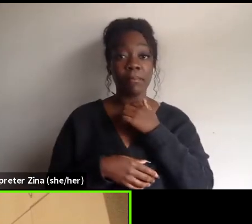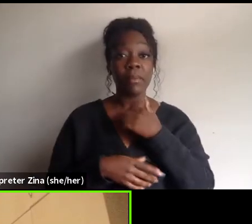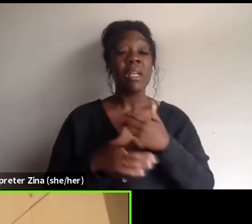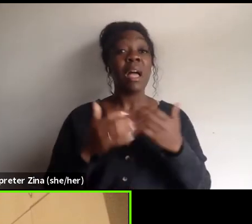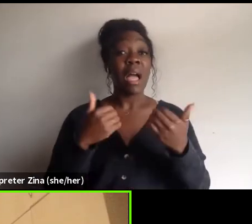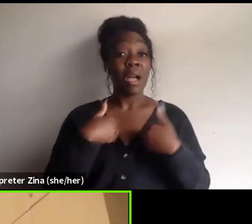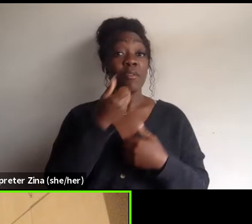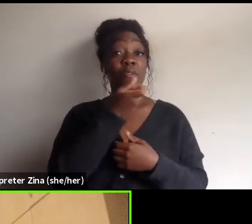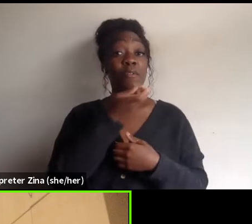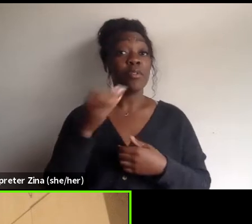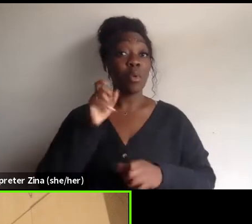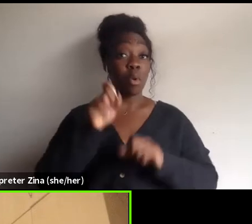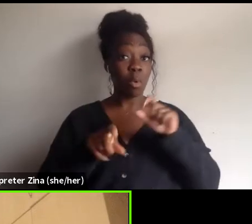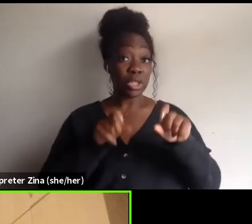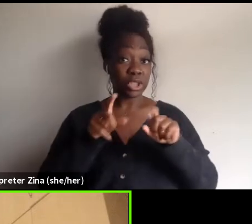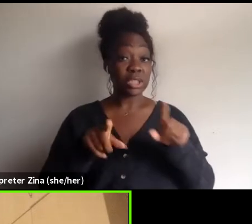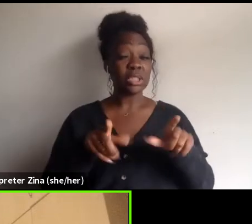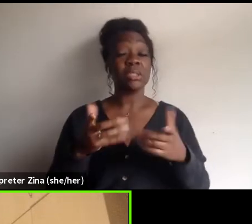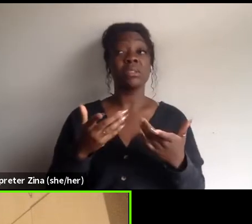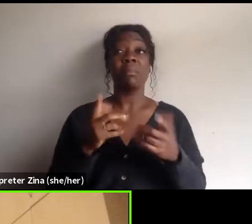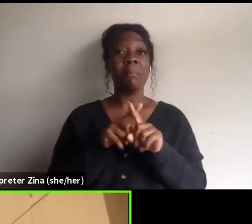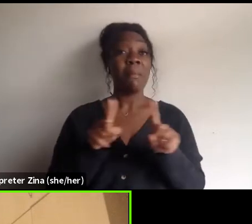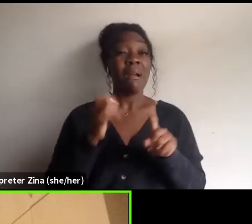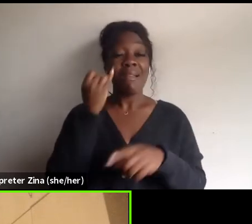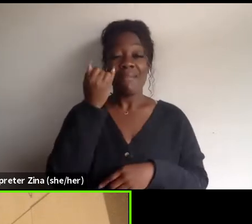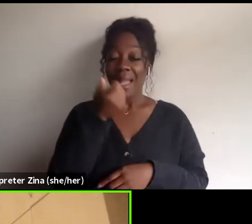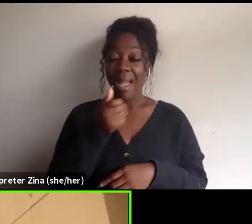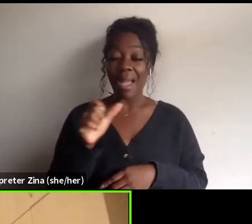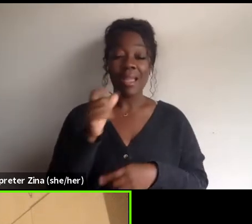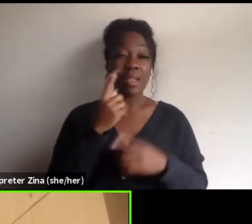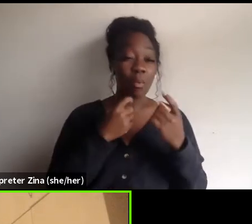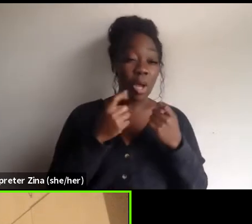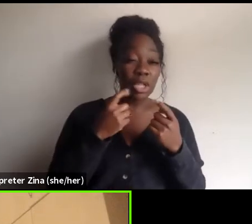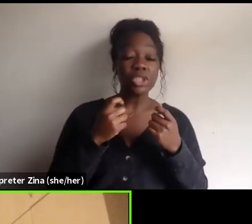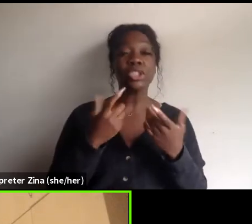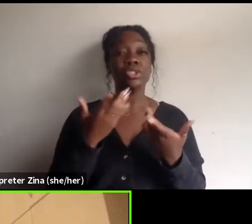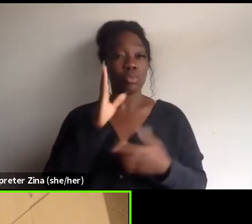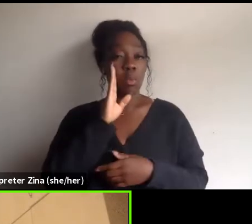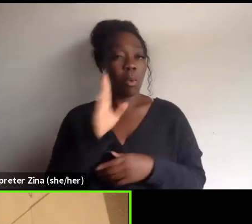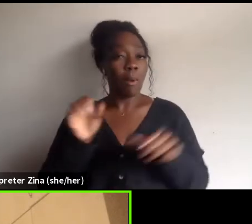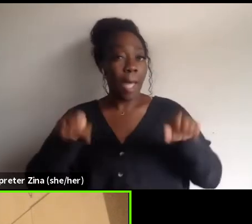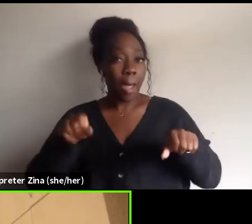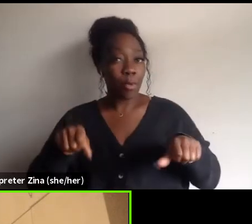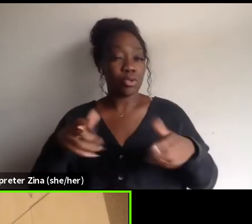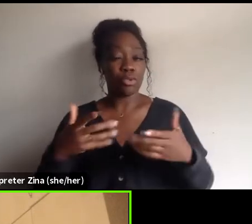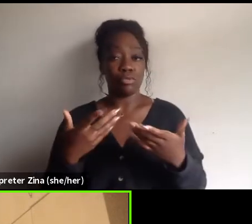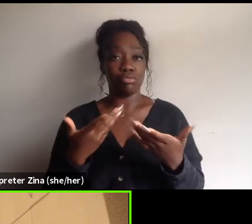but again if there's any questions they'll get to us and we'll be able to answer them in the last few minutes.